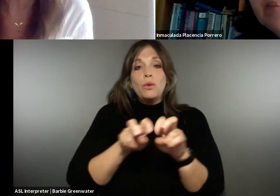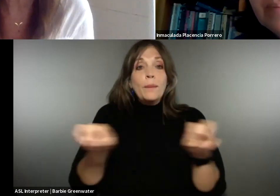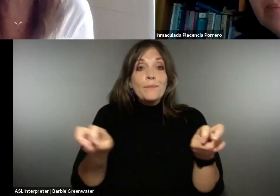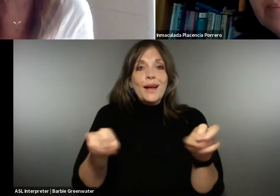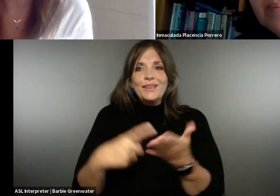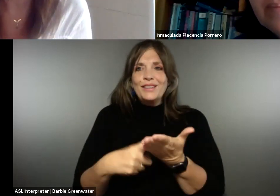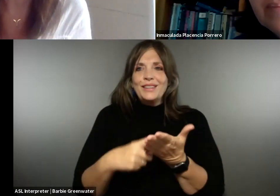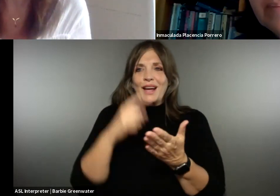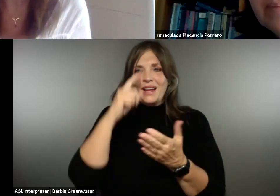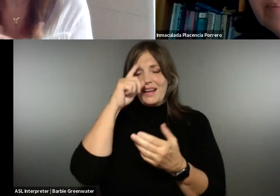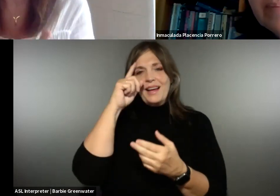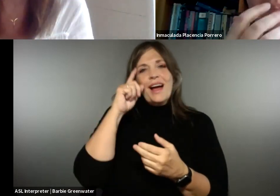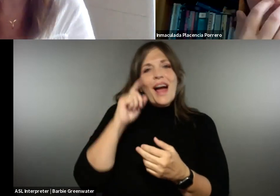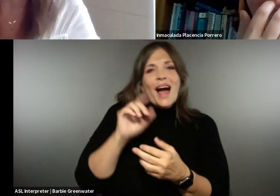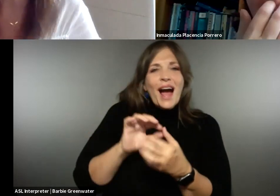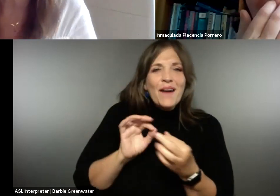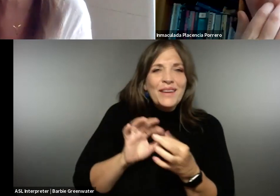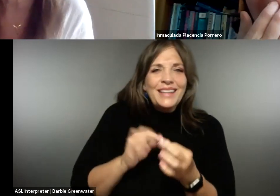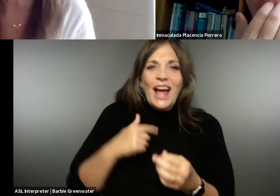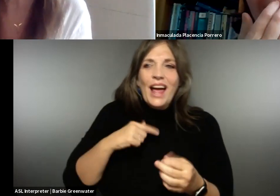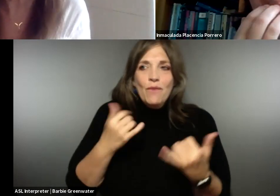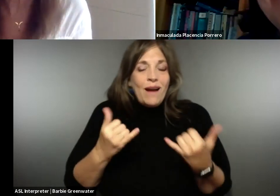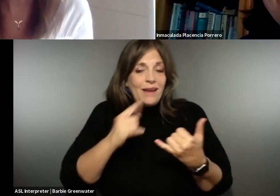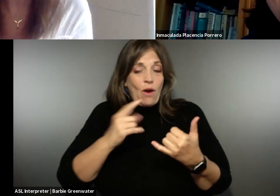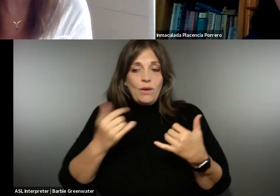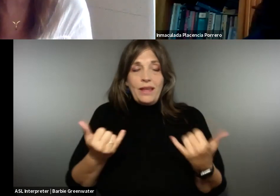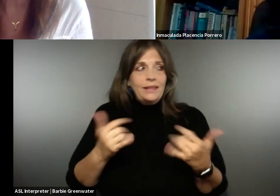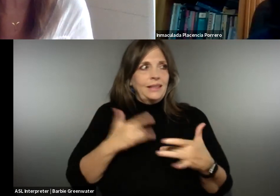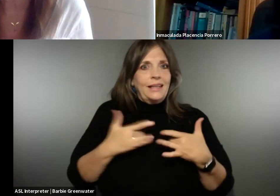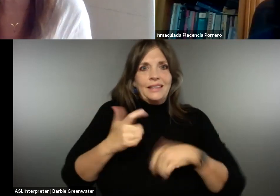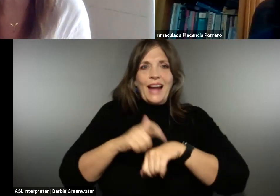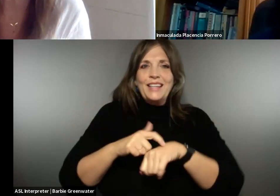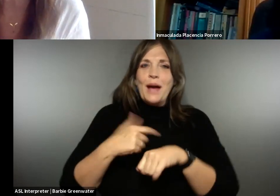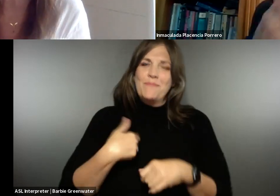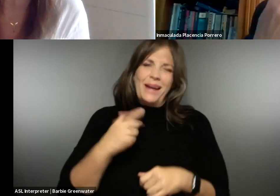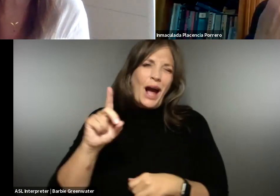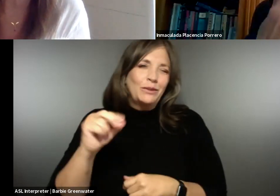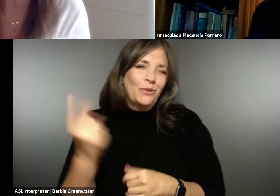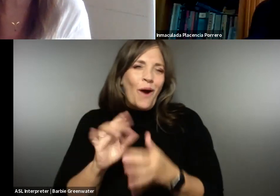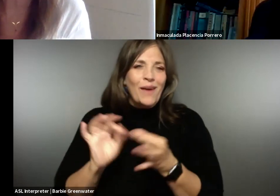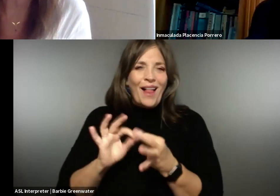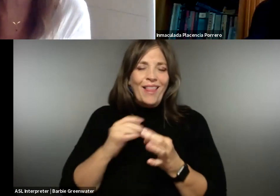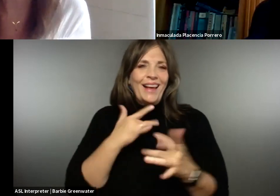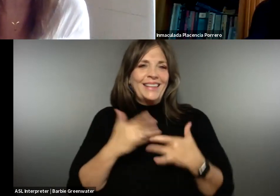. So just to, as an introduction to the panel discussion, I would like to say that these are really exciting times,